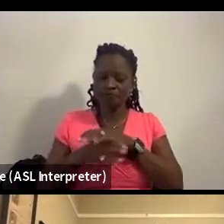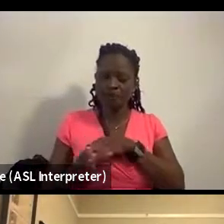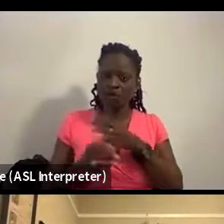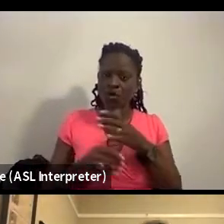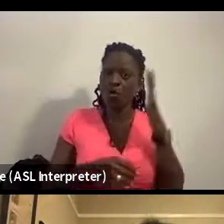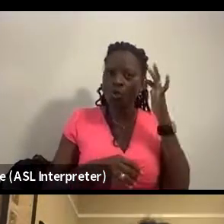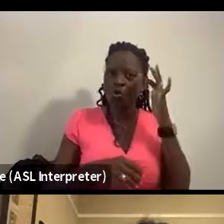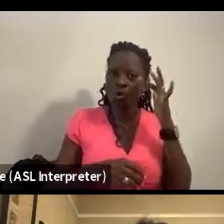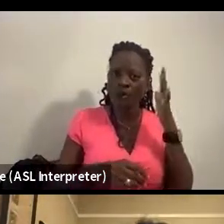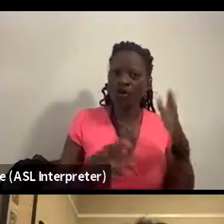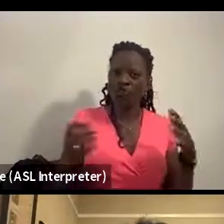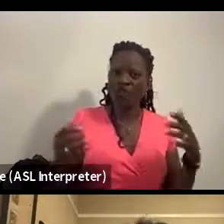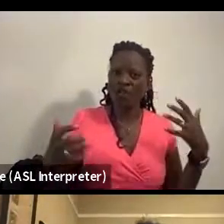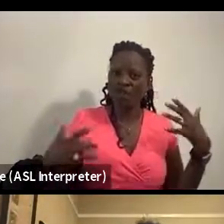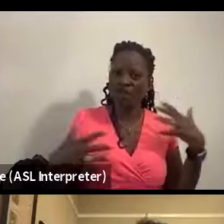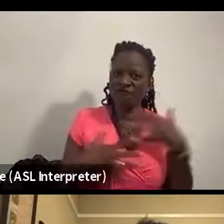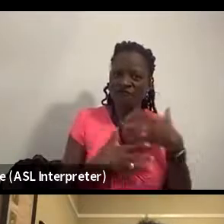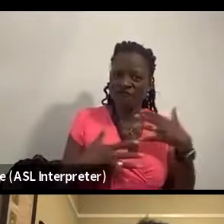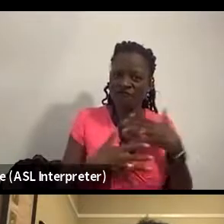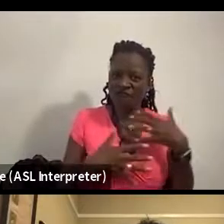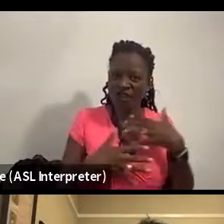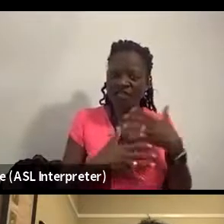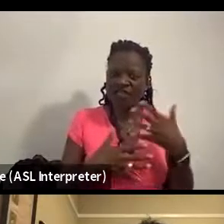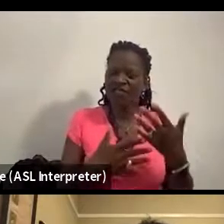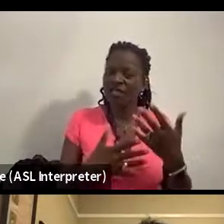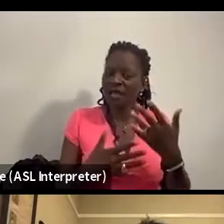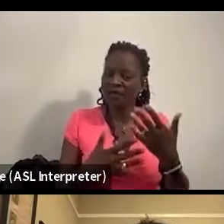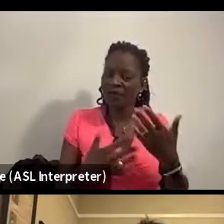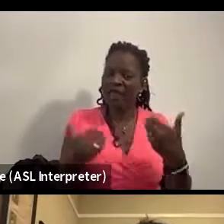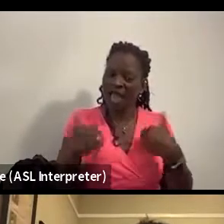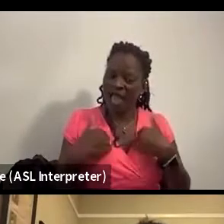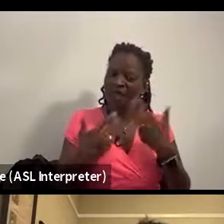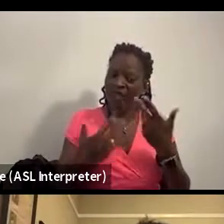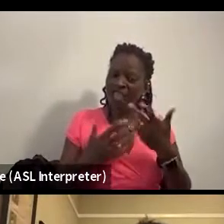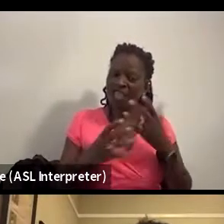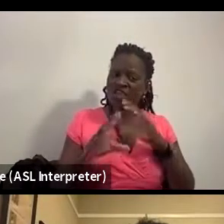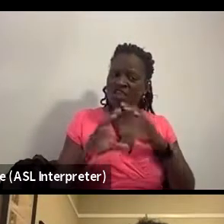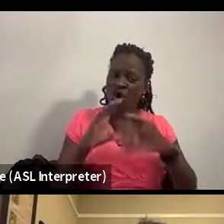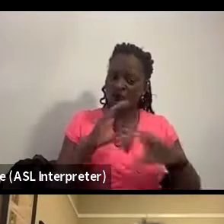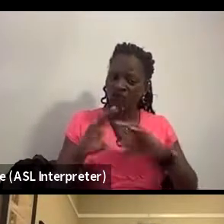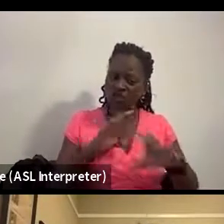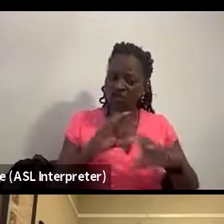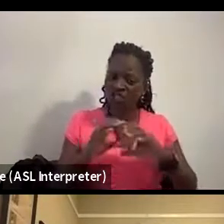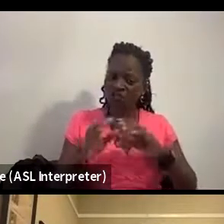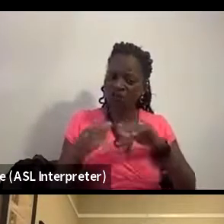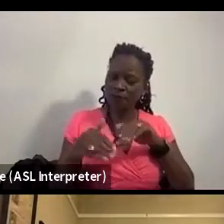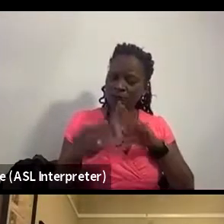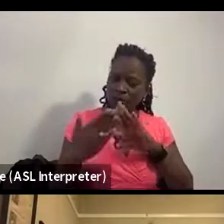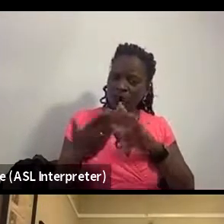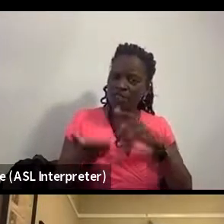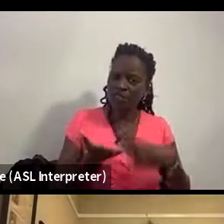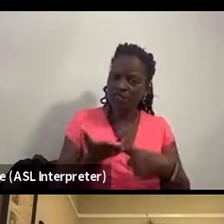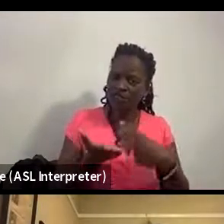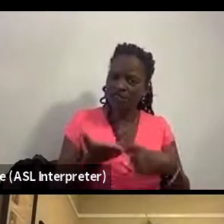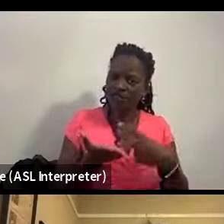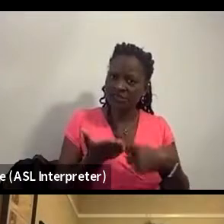What concerns they have, like have a conversation and address those pieces bit by bit without trying to coerce someone,